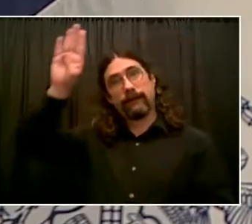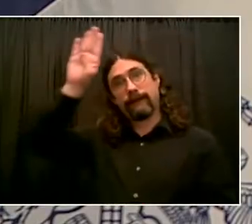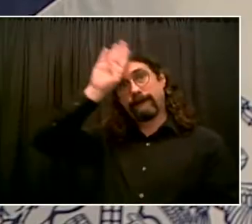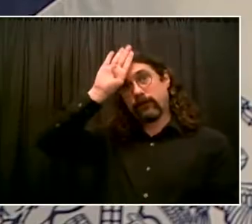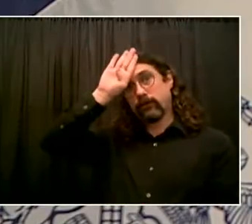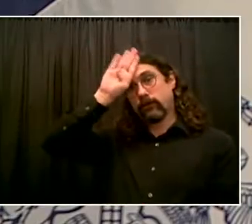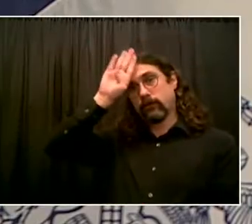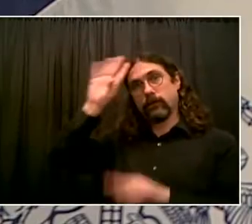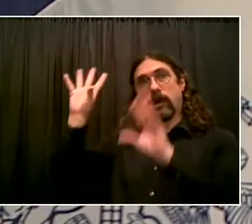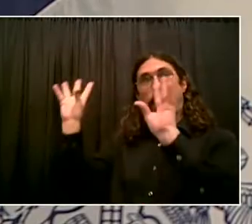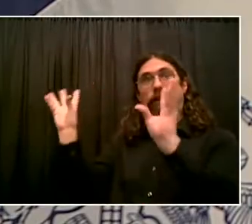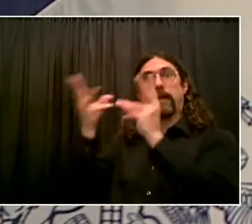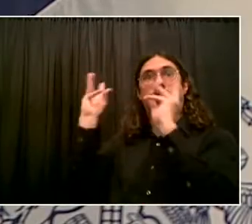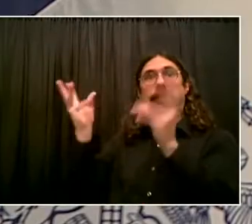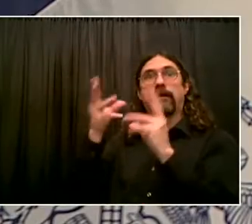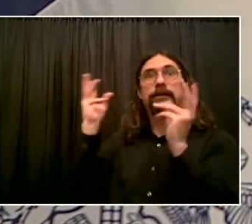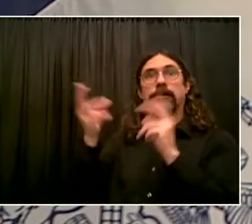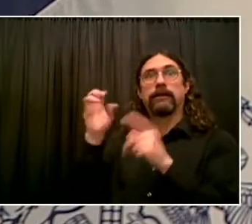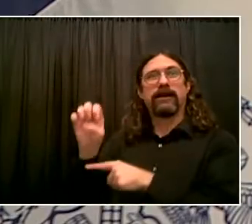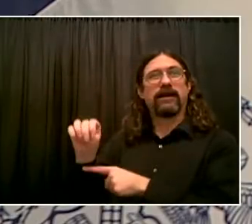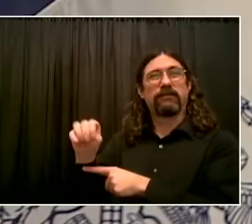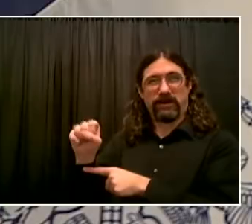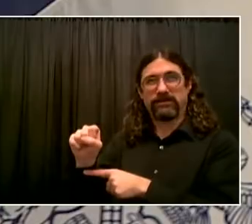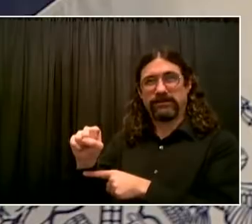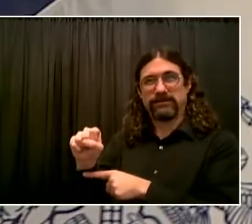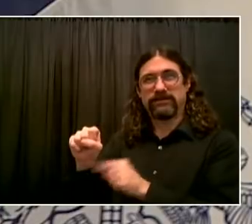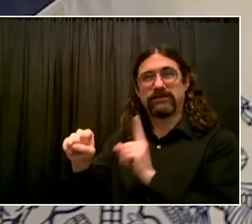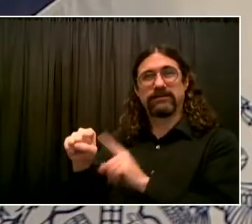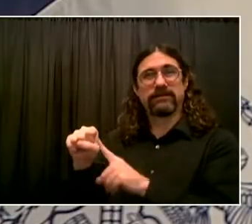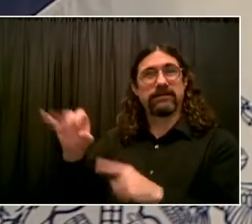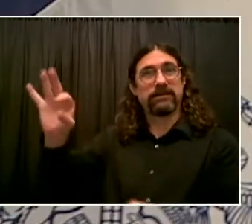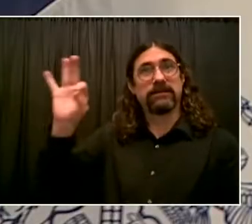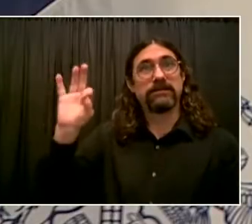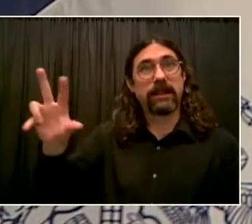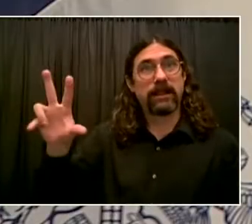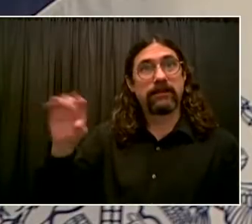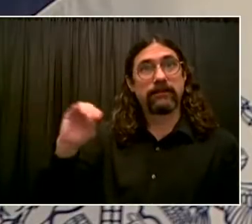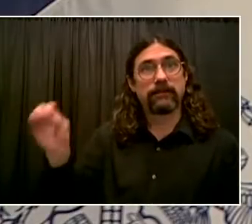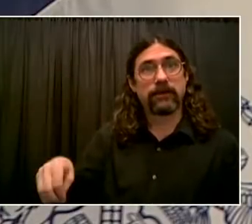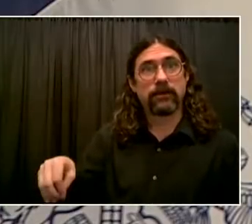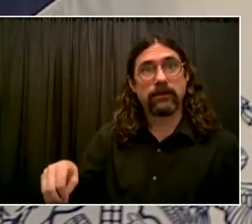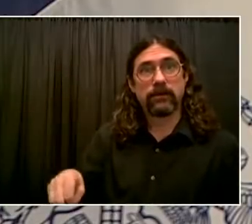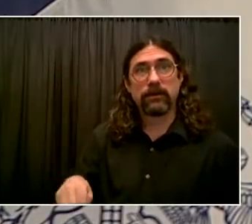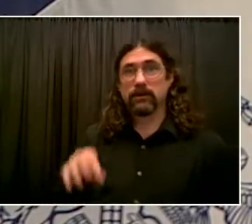VACCINATE D. UP 17% SINCE THE OCBETOR 20